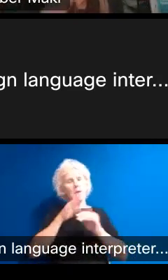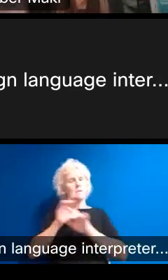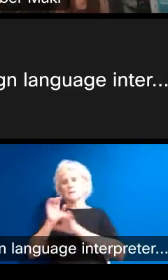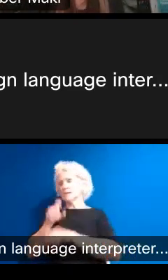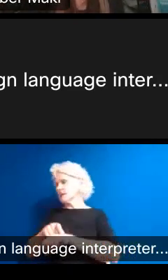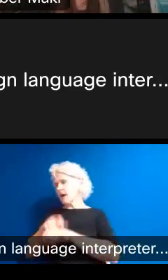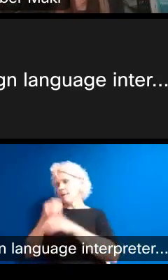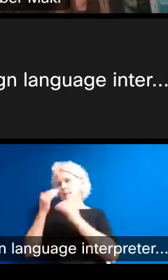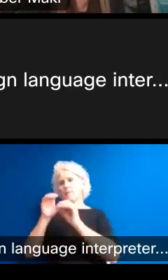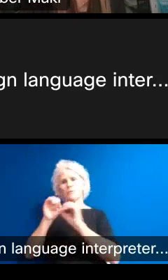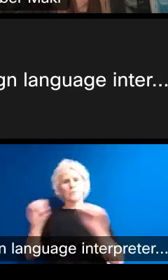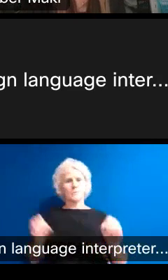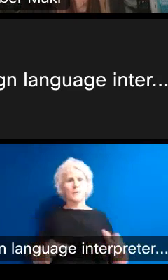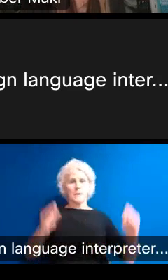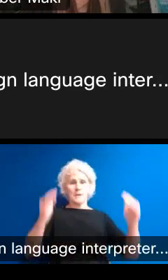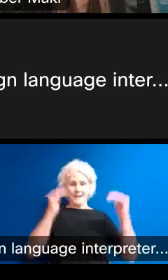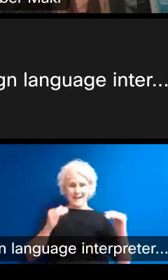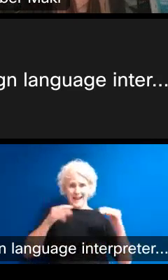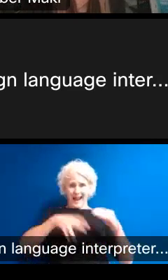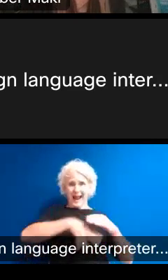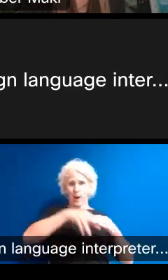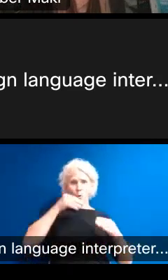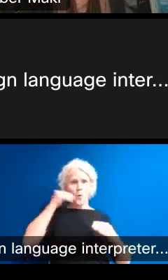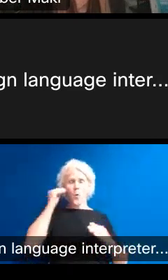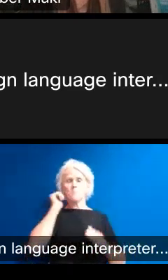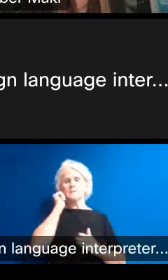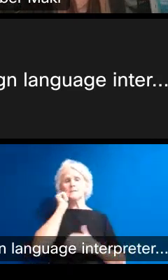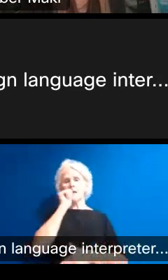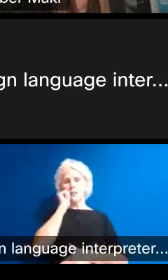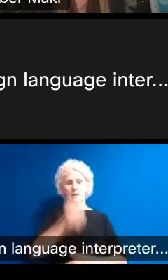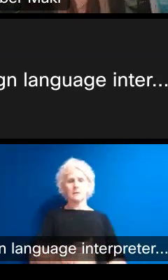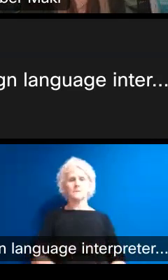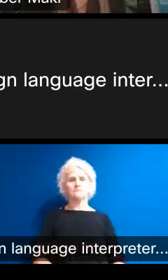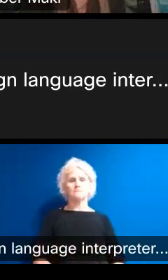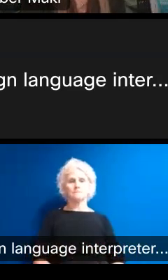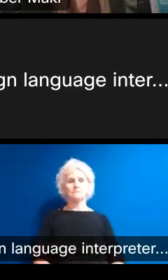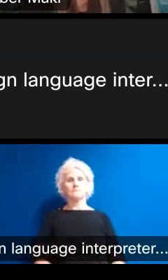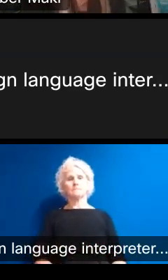We're out of home daily. On the next slide...